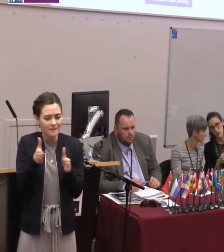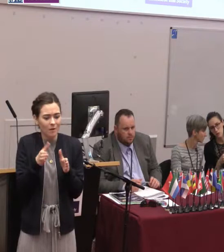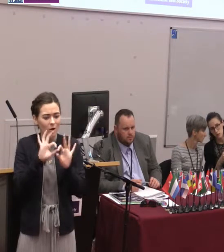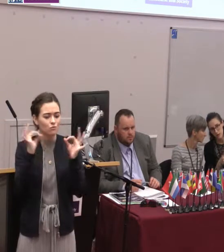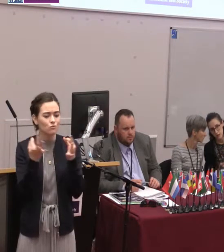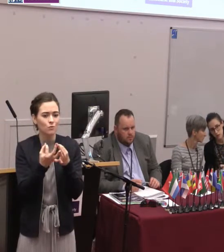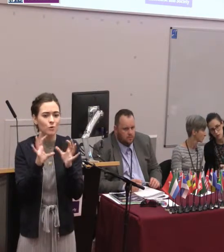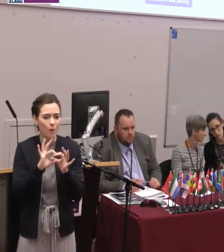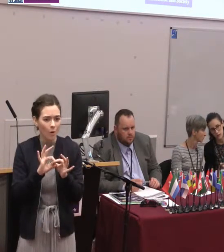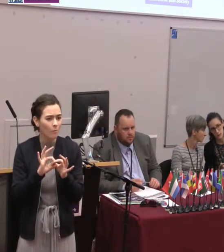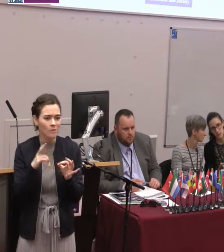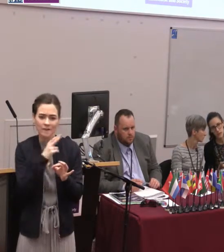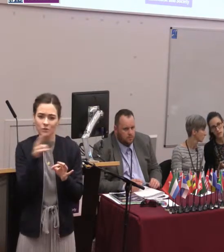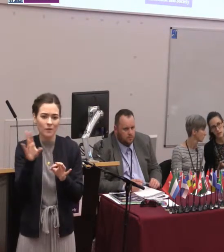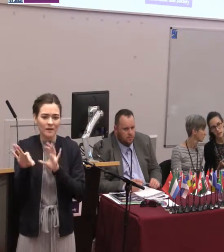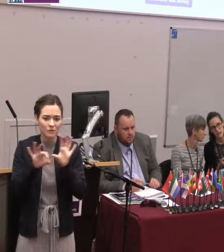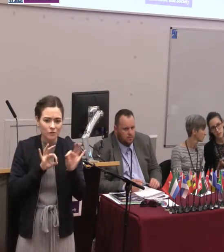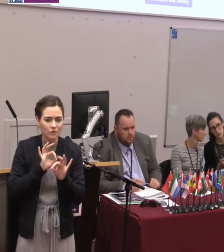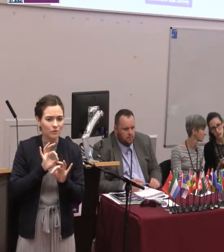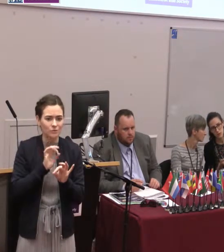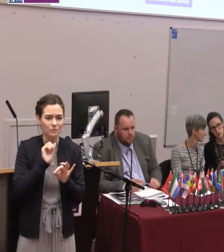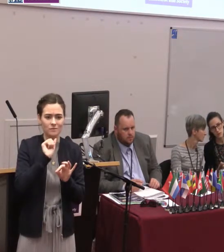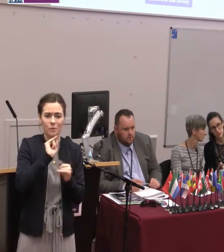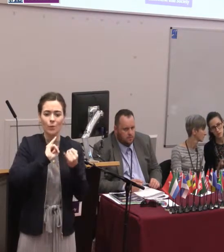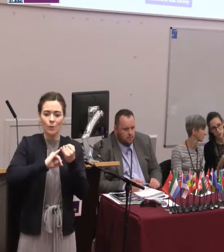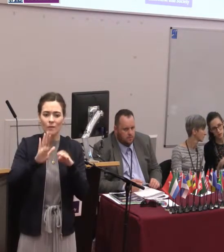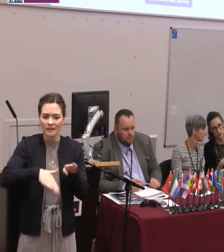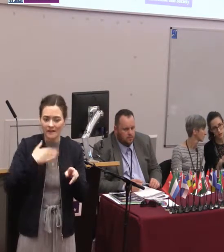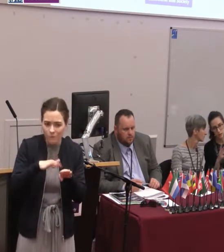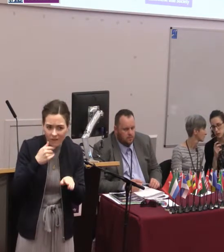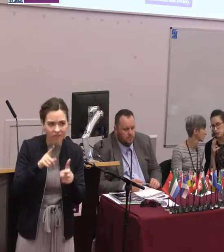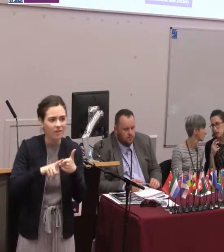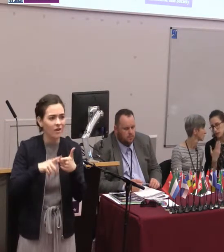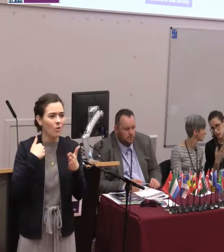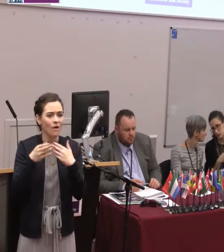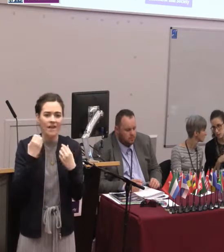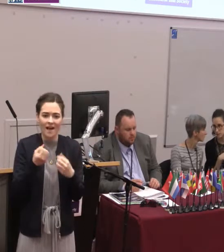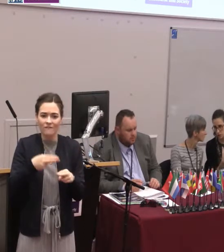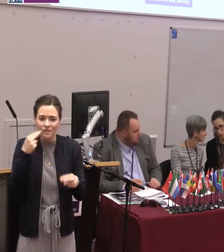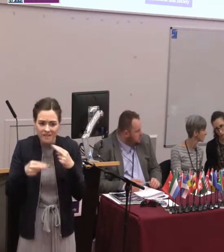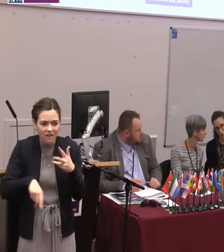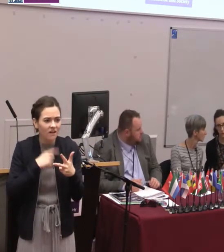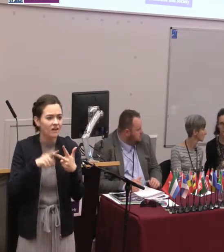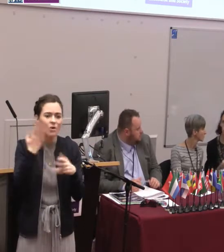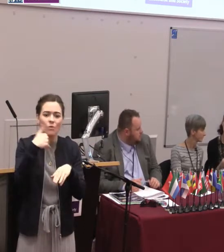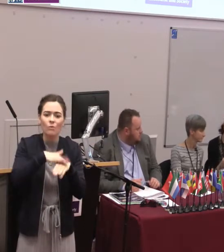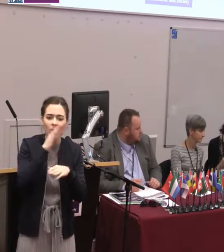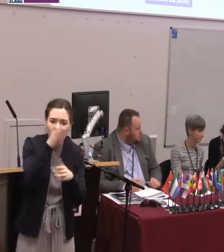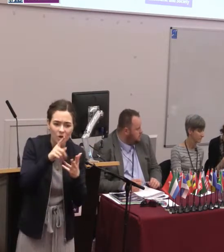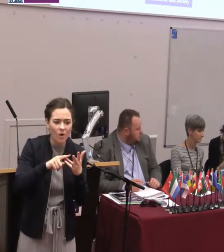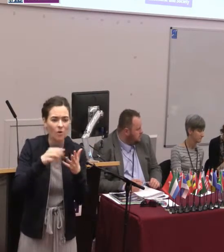do not get choose their flat mates, what they are faulty, where they go and when they go